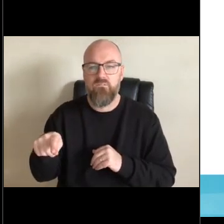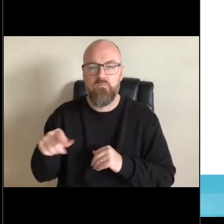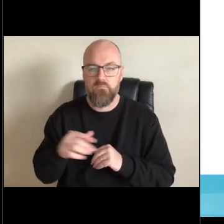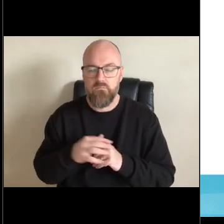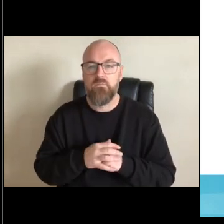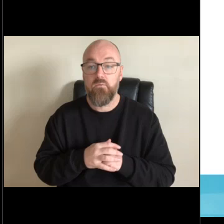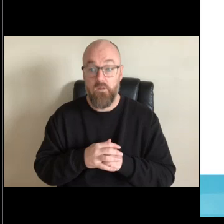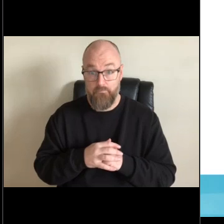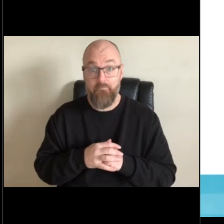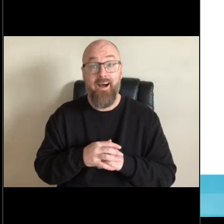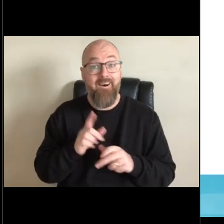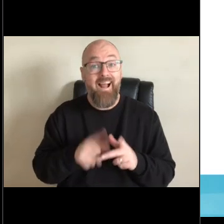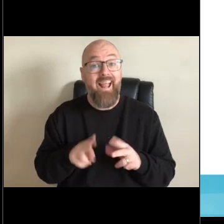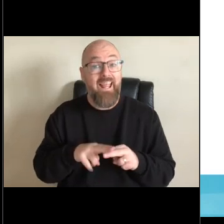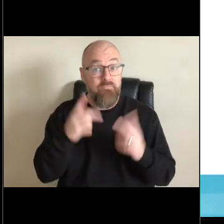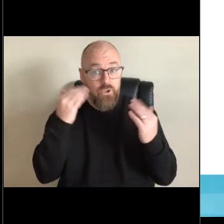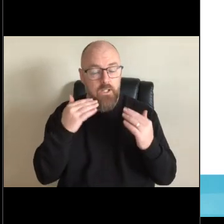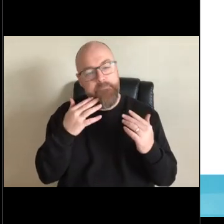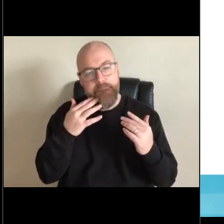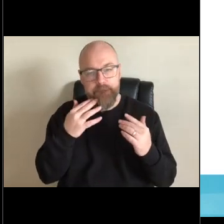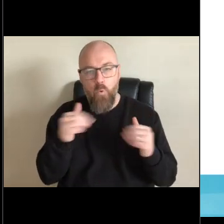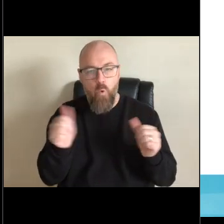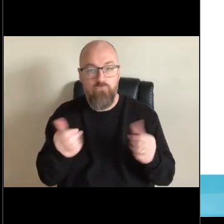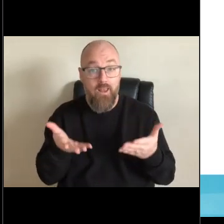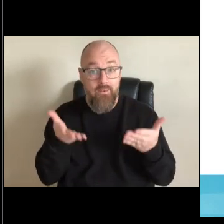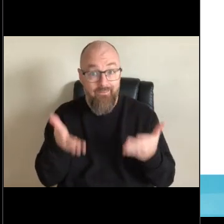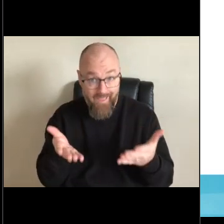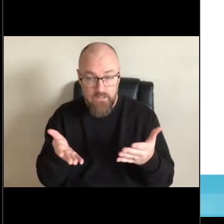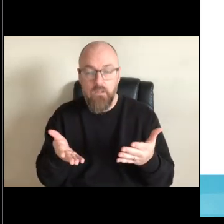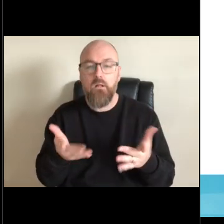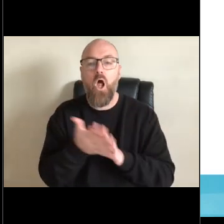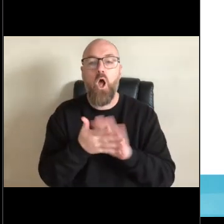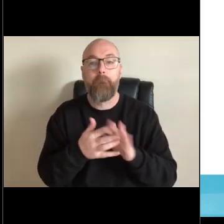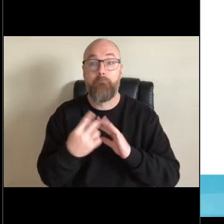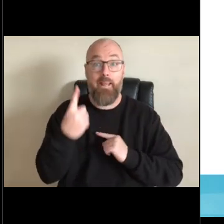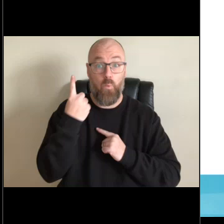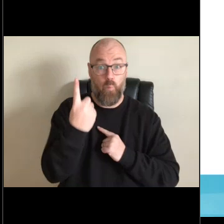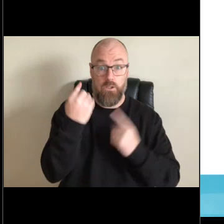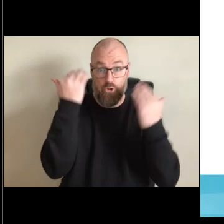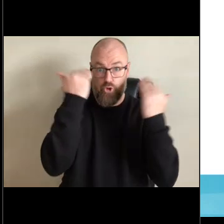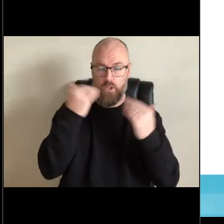by a judge before it is then allowed to continue and be served on the other party so that's the